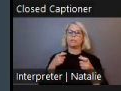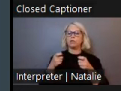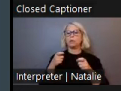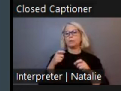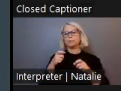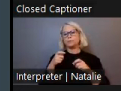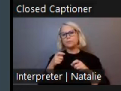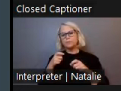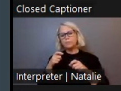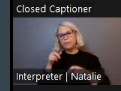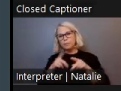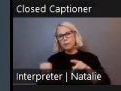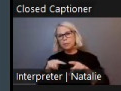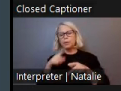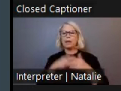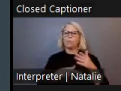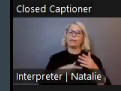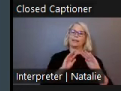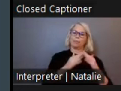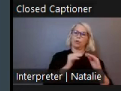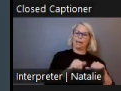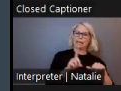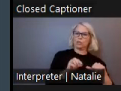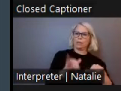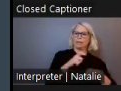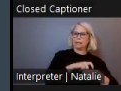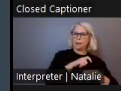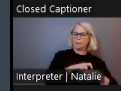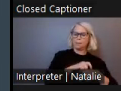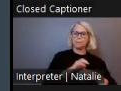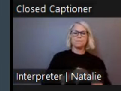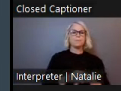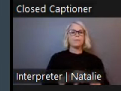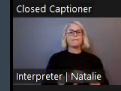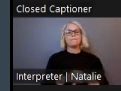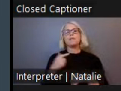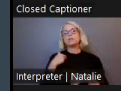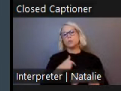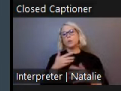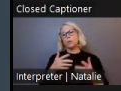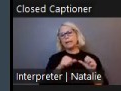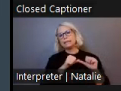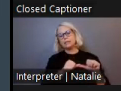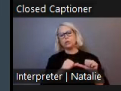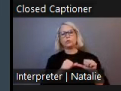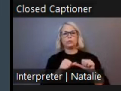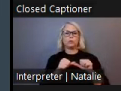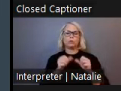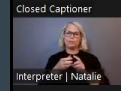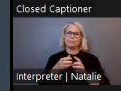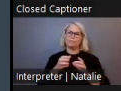leadership, community building, and the resilience piece, making sure that they can identify